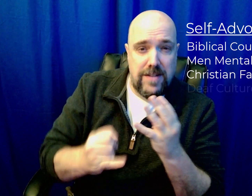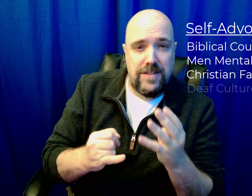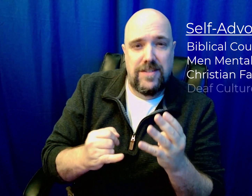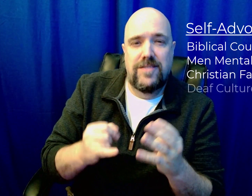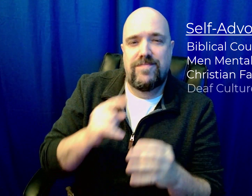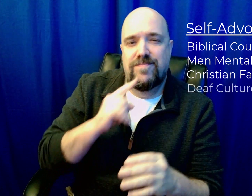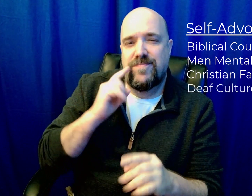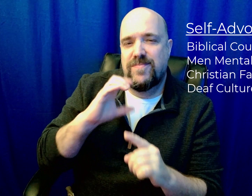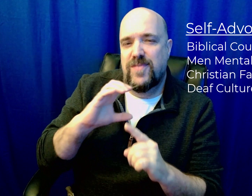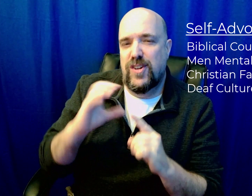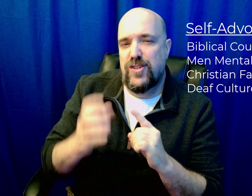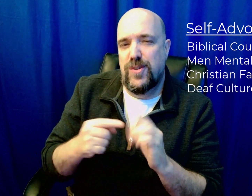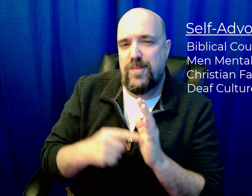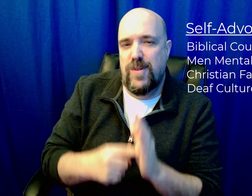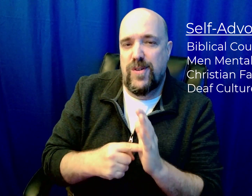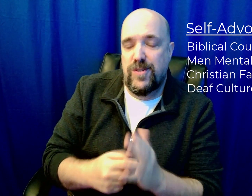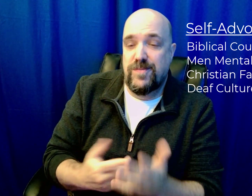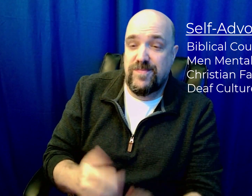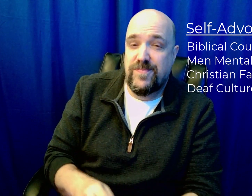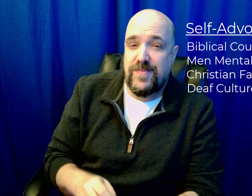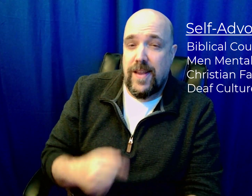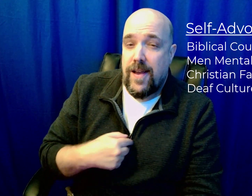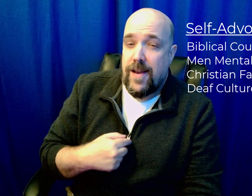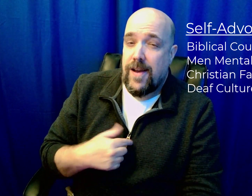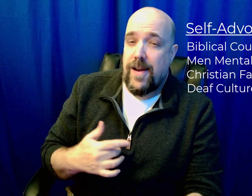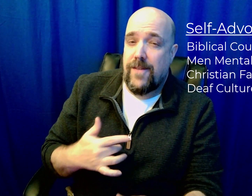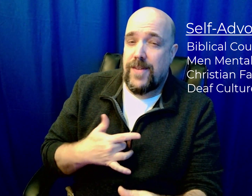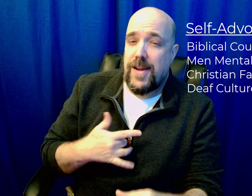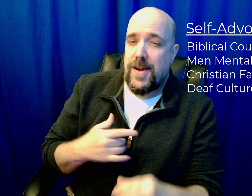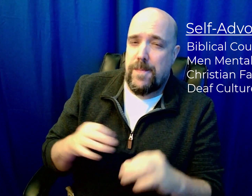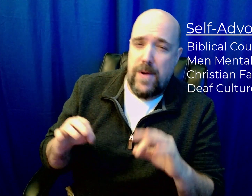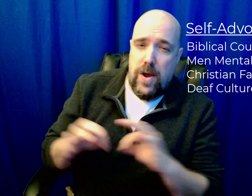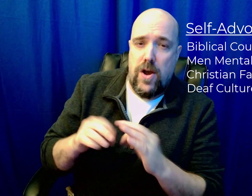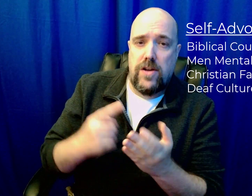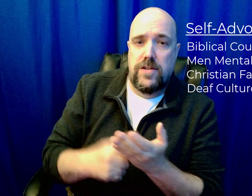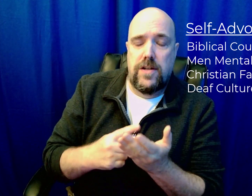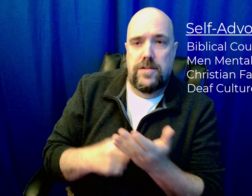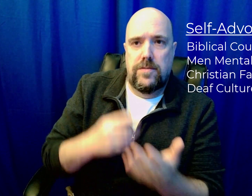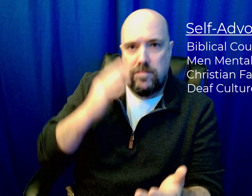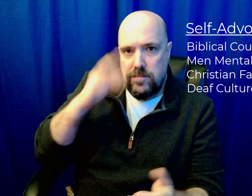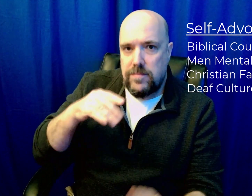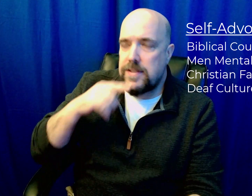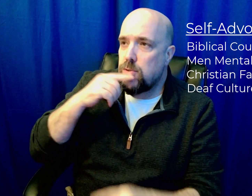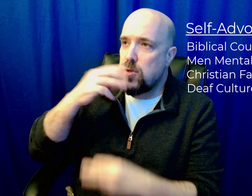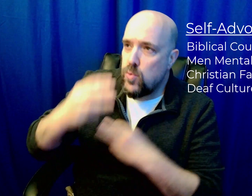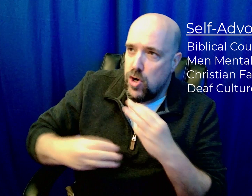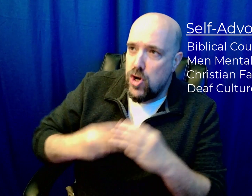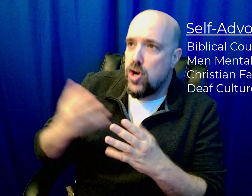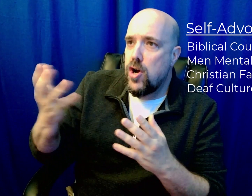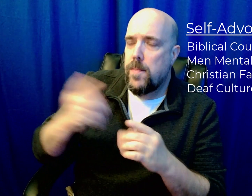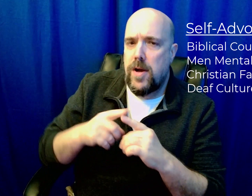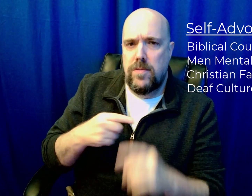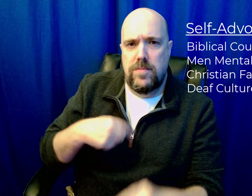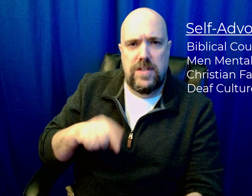Lastly, the Deaf Culture Model. I know it is a hearing world.